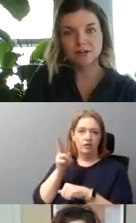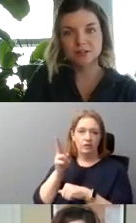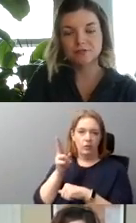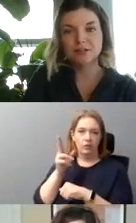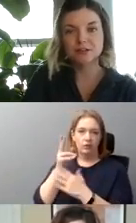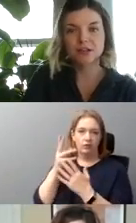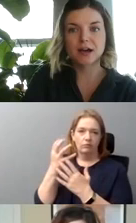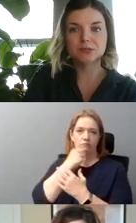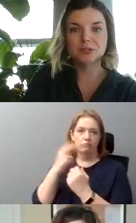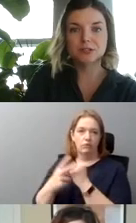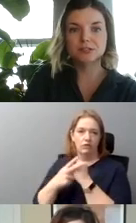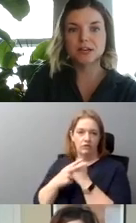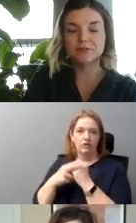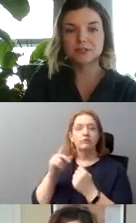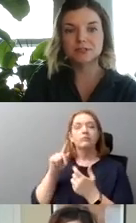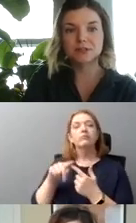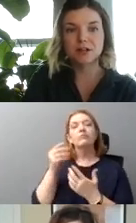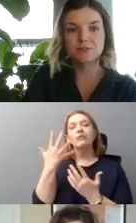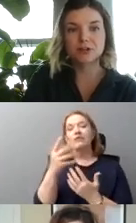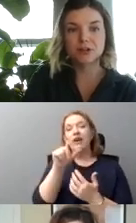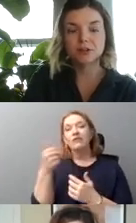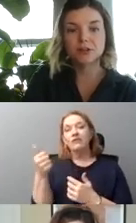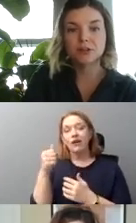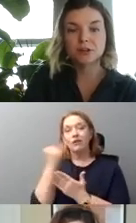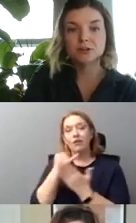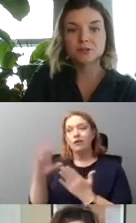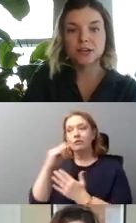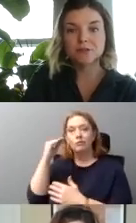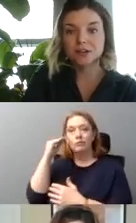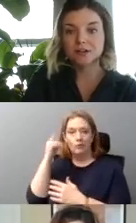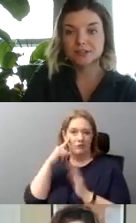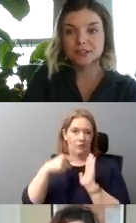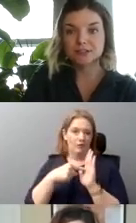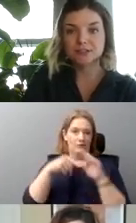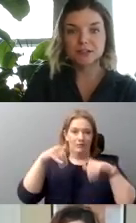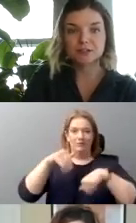house at 500 Capp Street in San Francisco, California whose site we are visiting tonight.